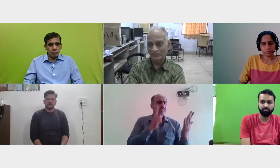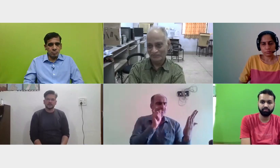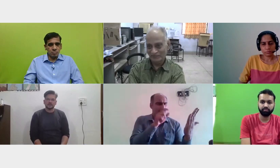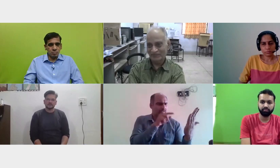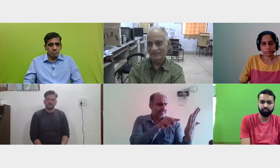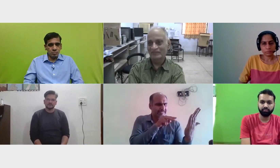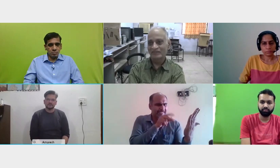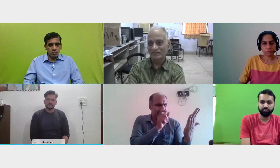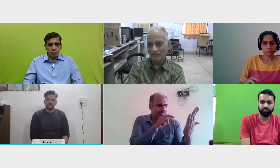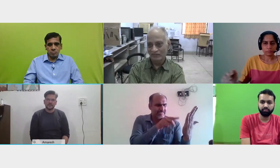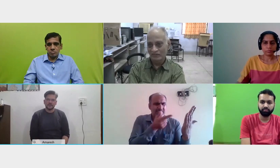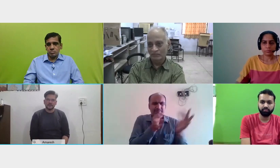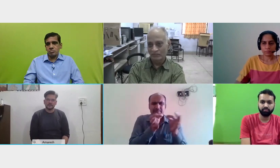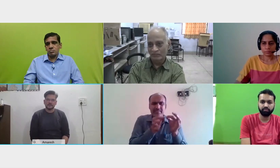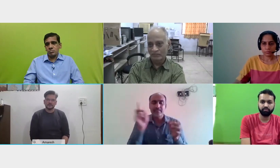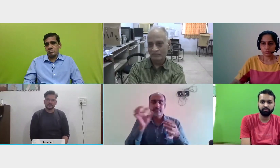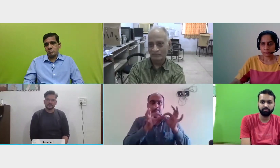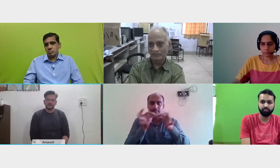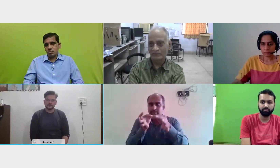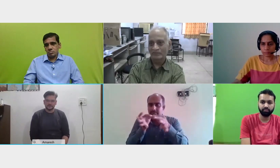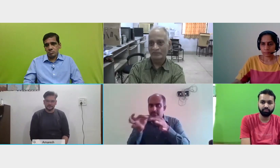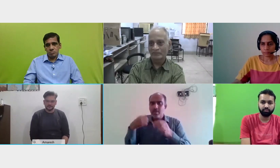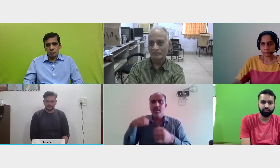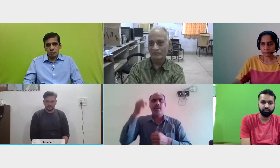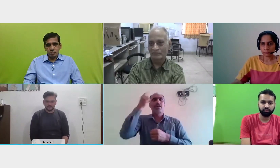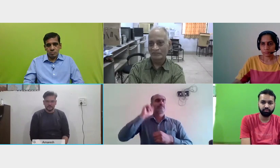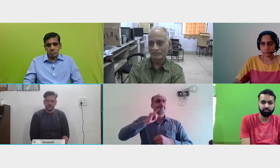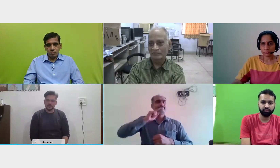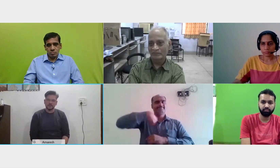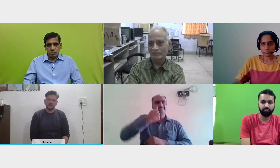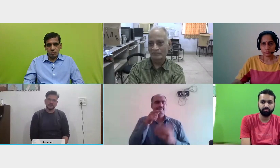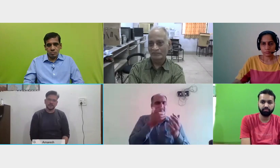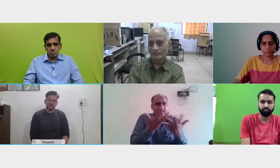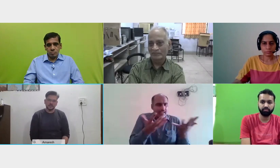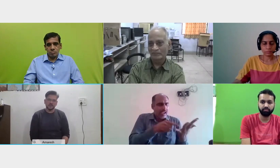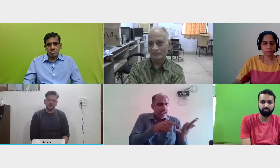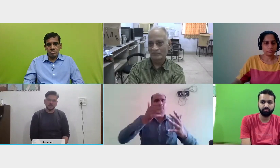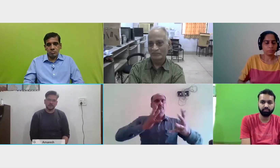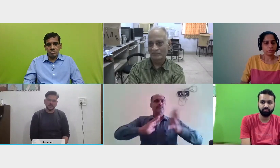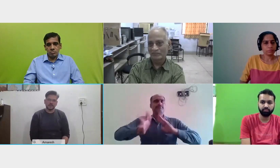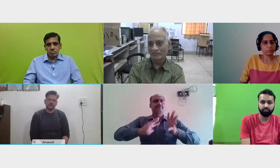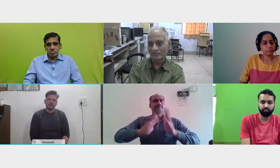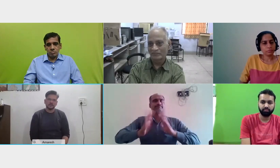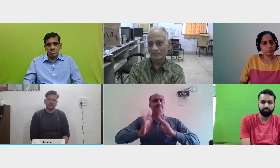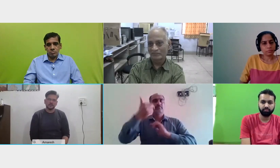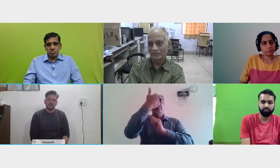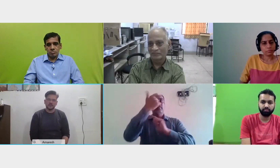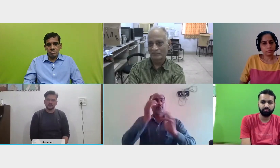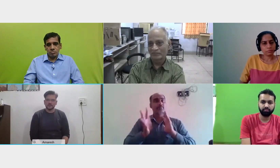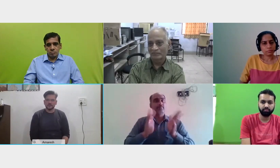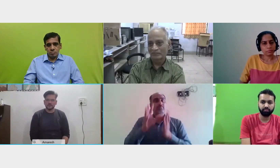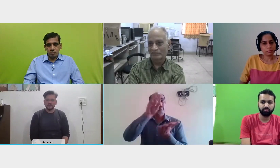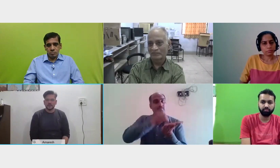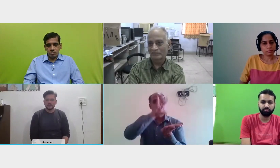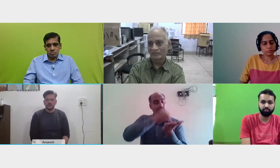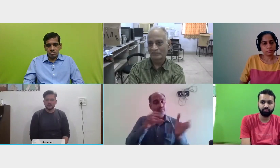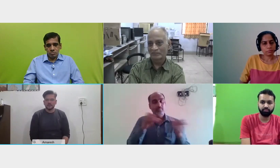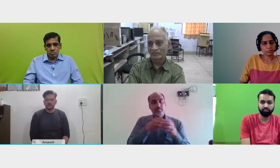language and there are also interpreters working over there together with them so what they